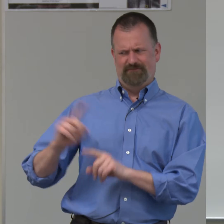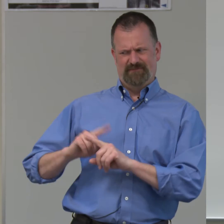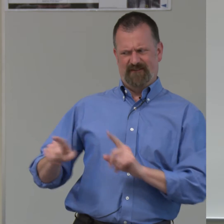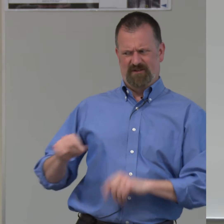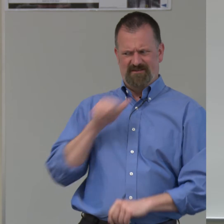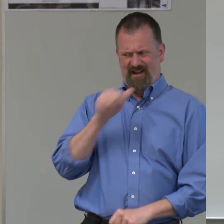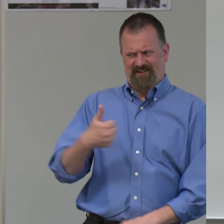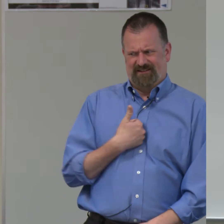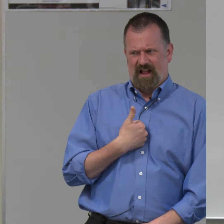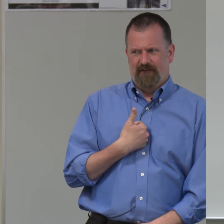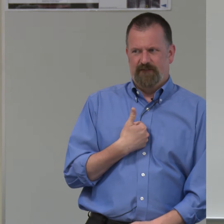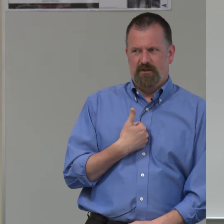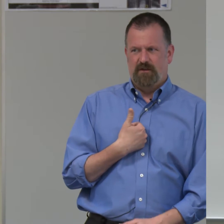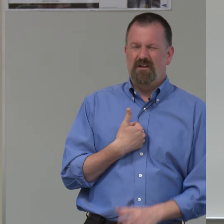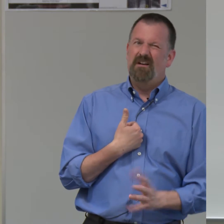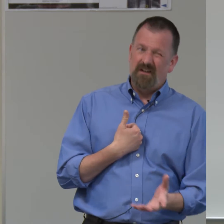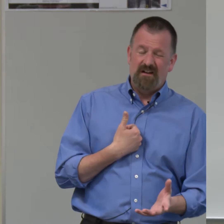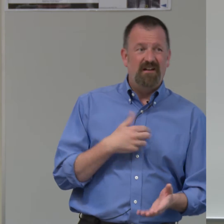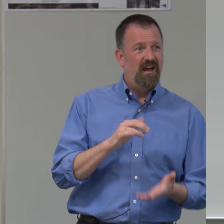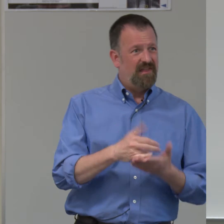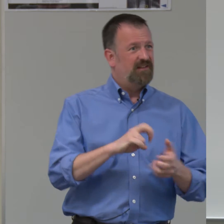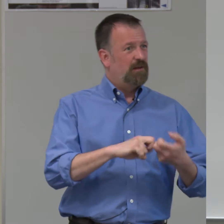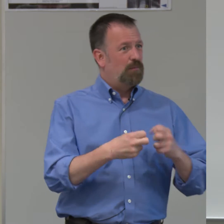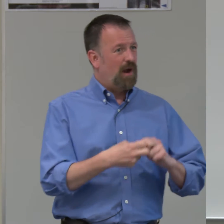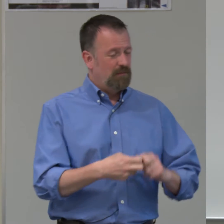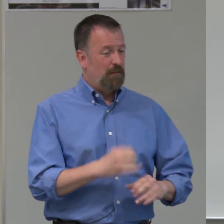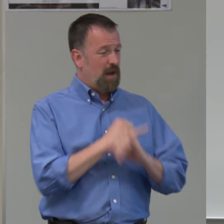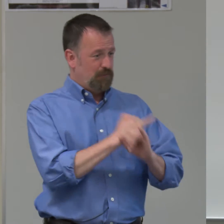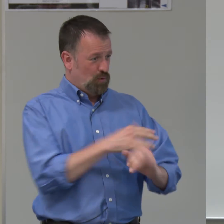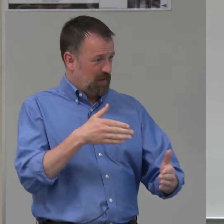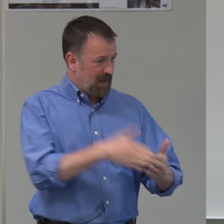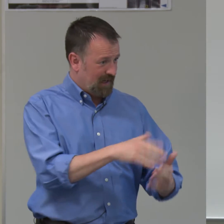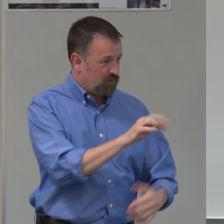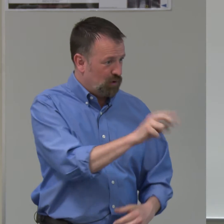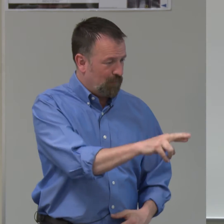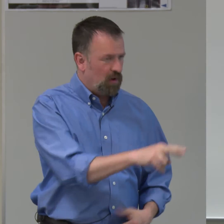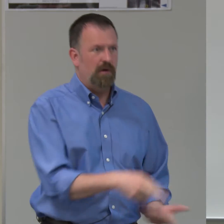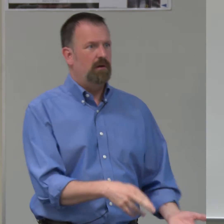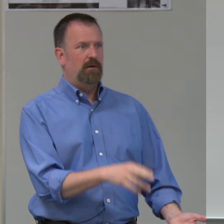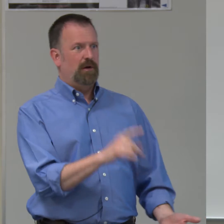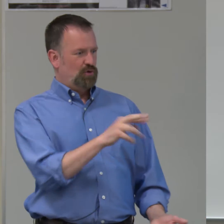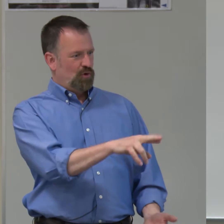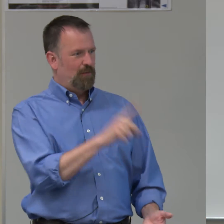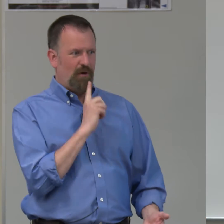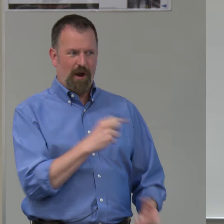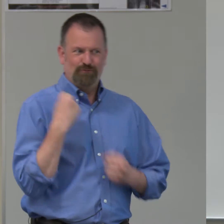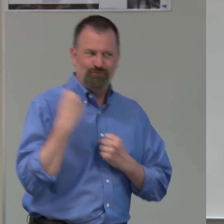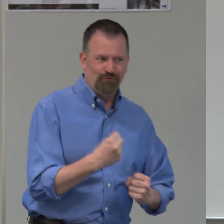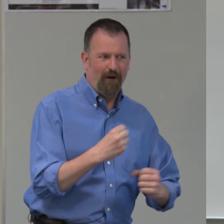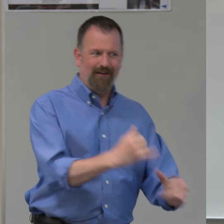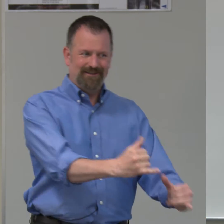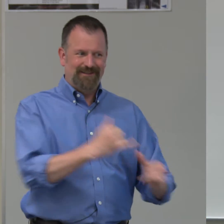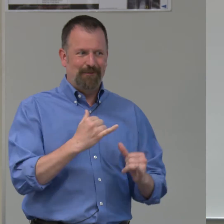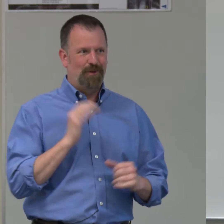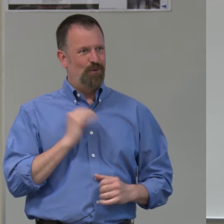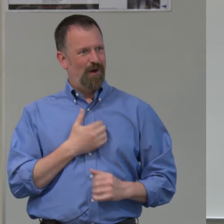and that's one of the problems with having immunity against tumors, is, tumors are a lot more like ourselves